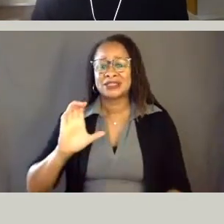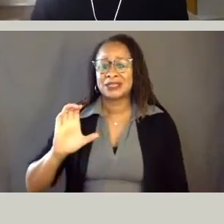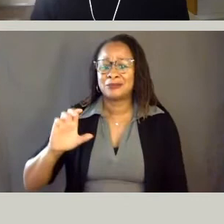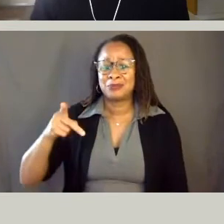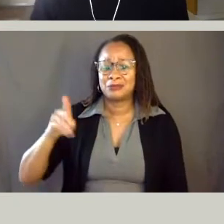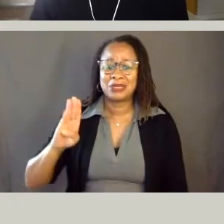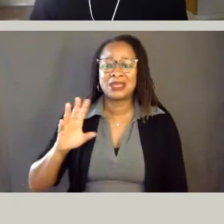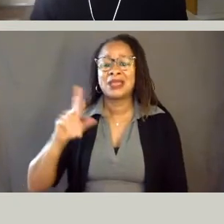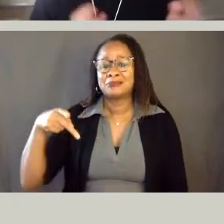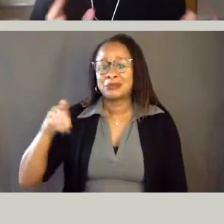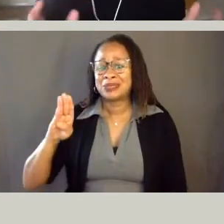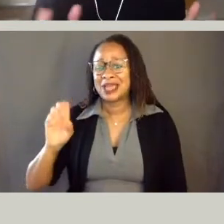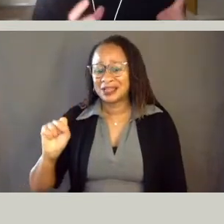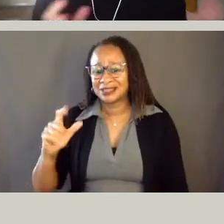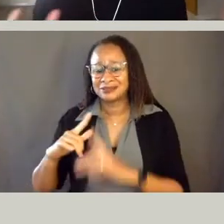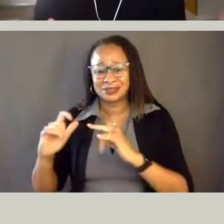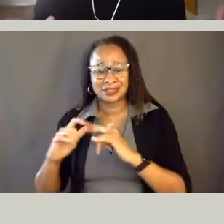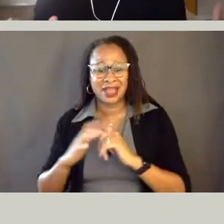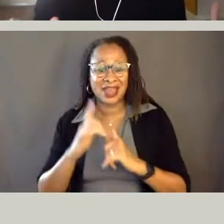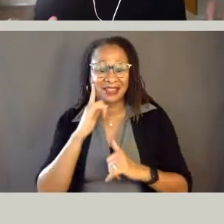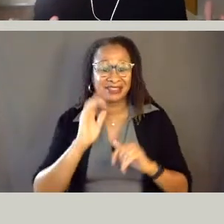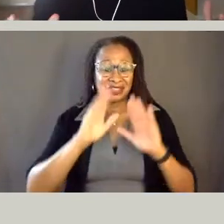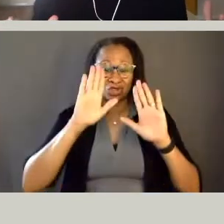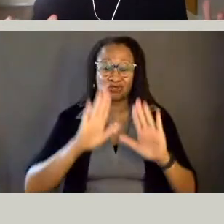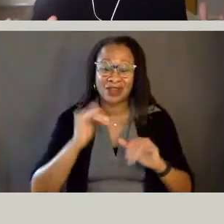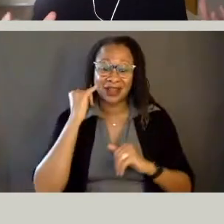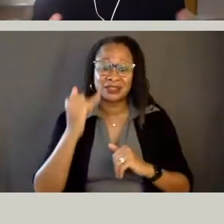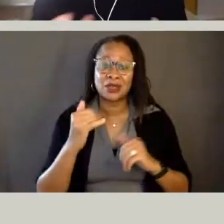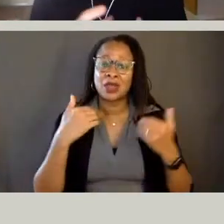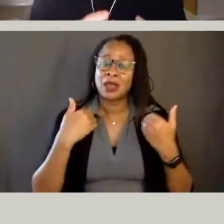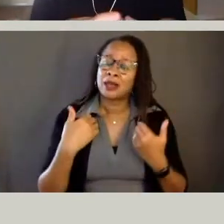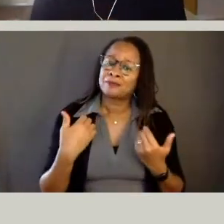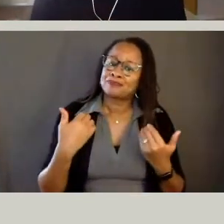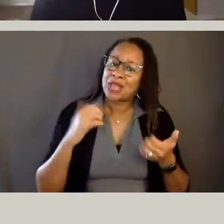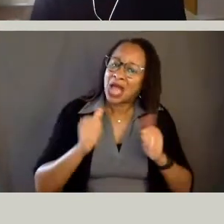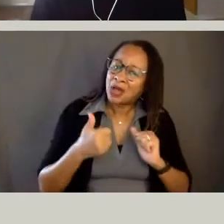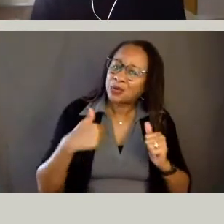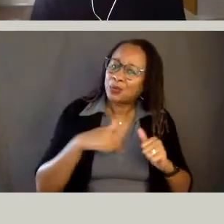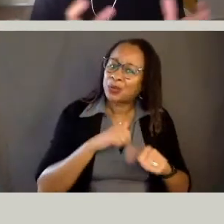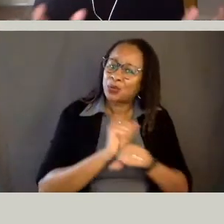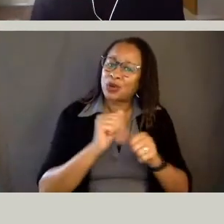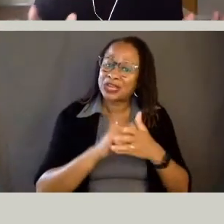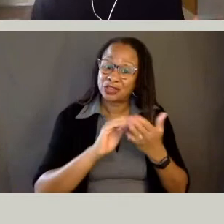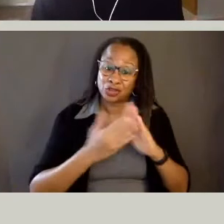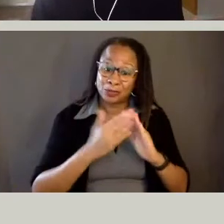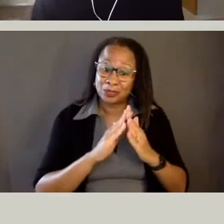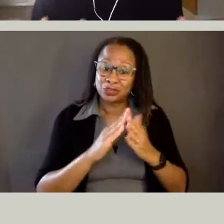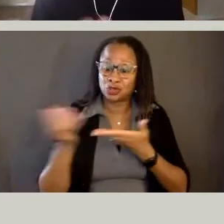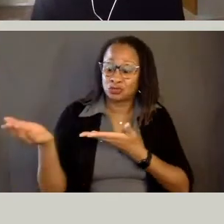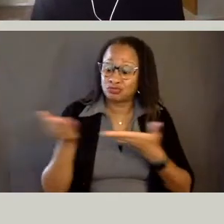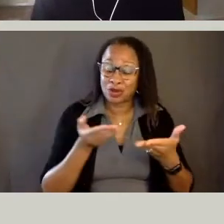And I think that's a great idea to like, how do we work within these communities to bring those stories to them?